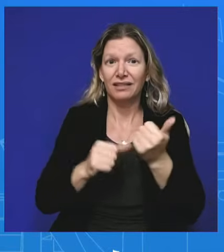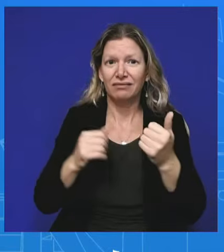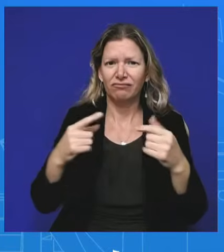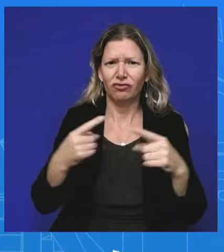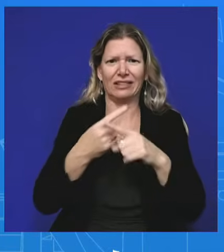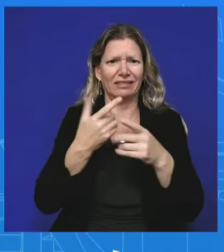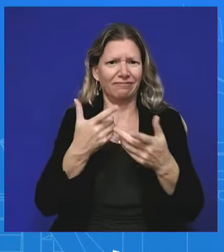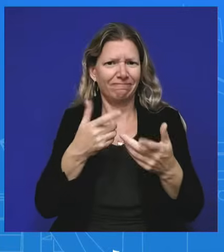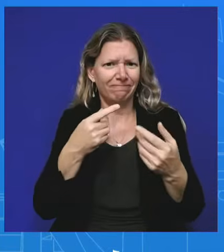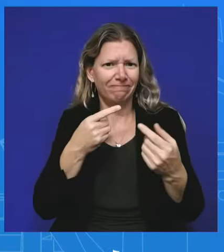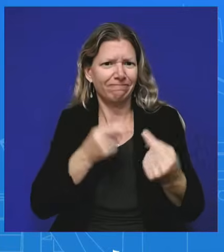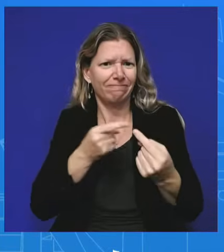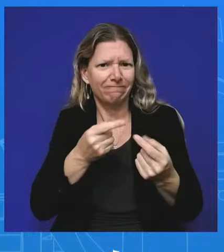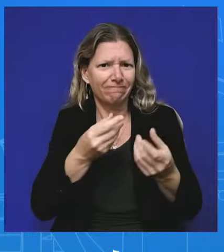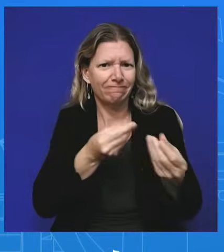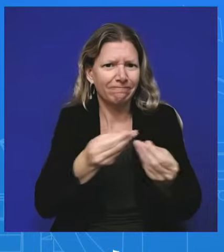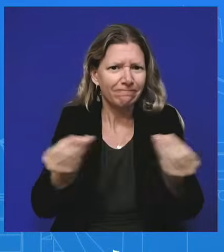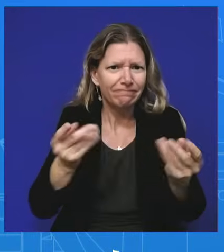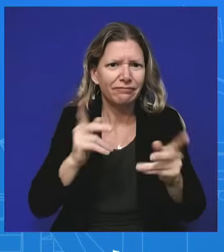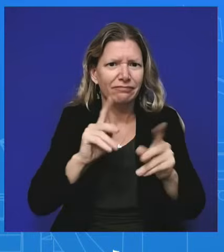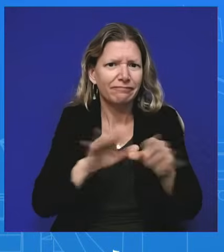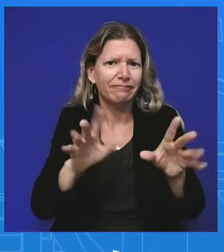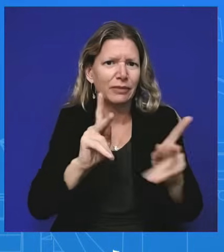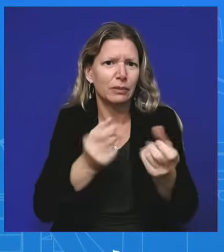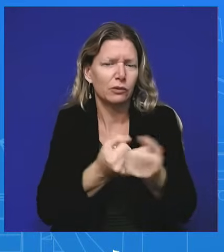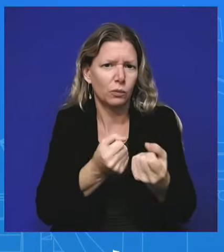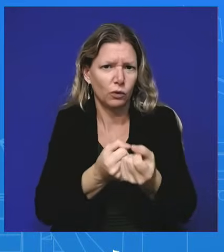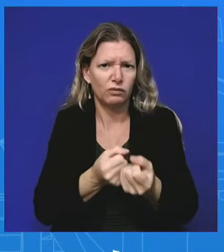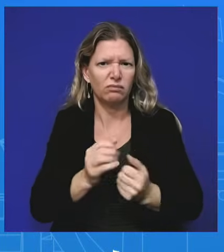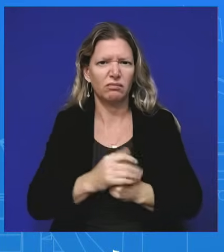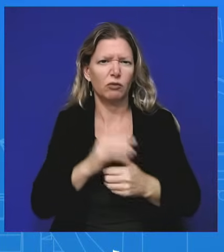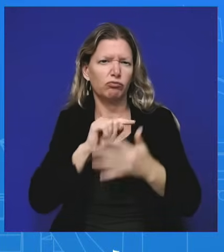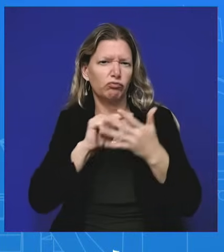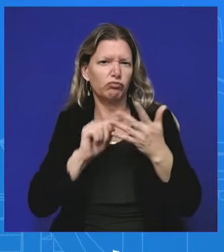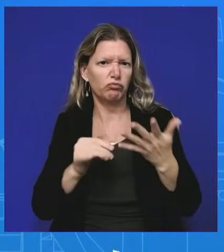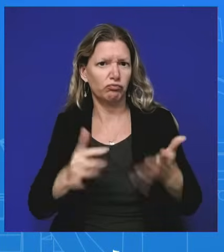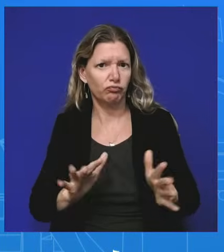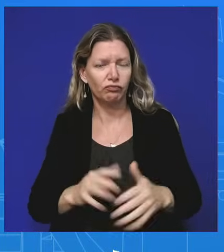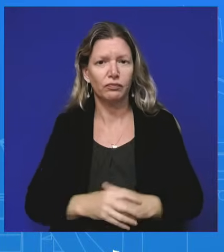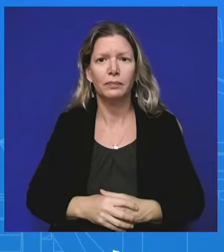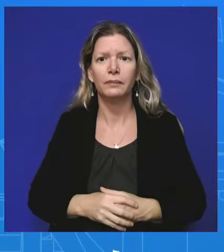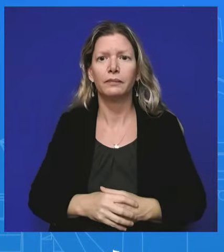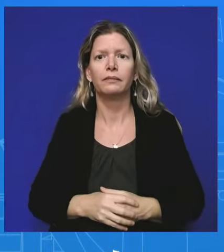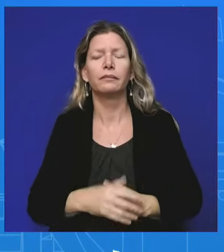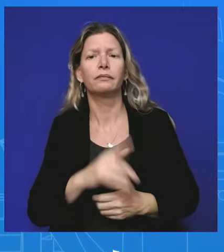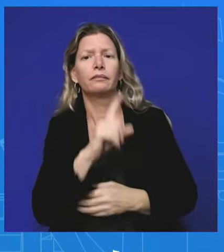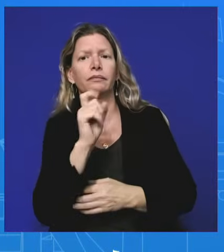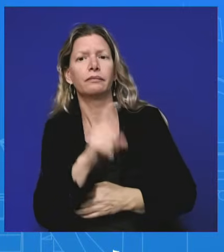I wanted to ask you about the three hostages whose bodies were recovered in Gaza. Was the U.S. given any details,